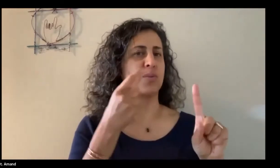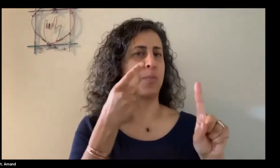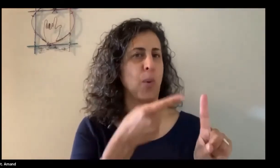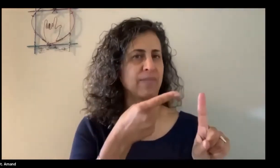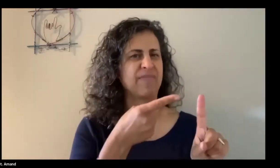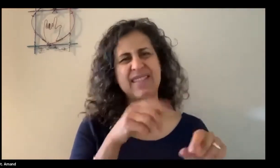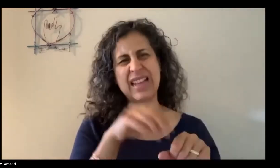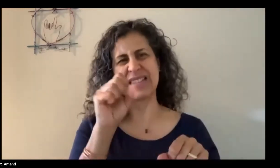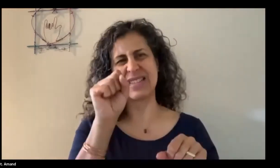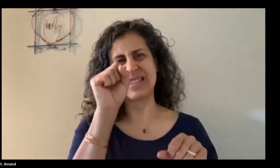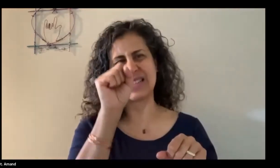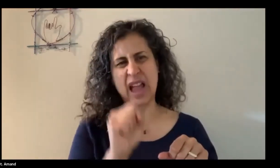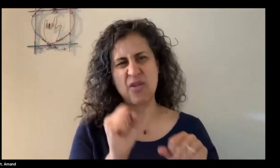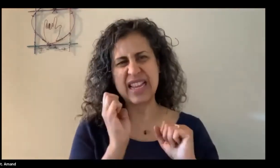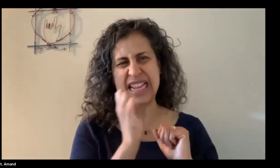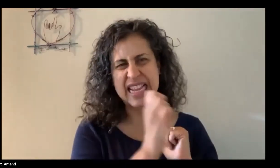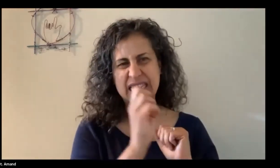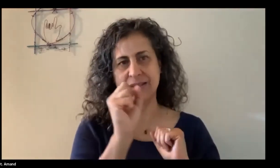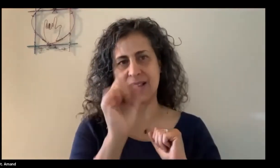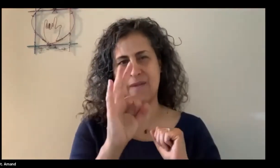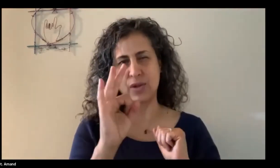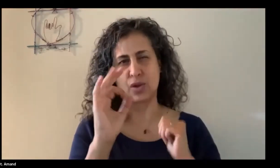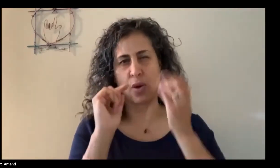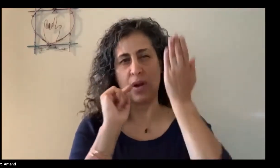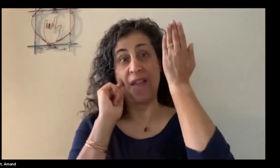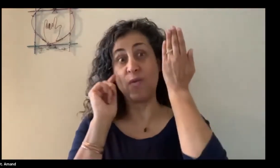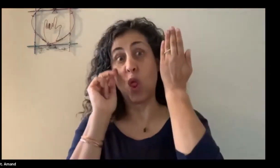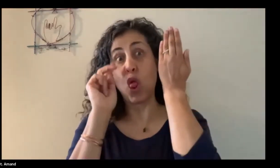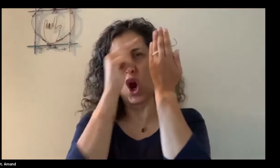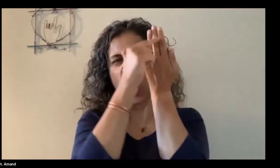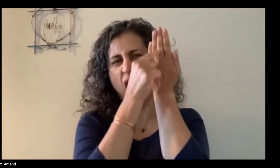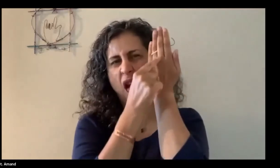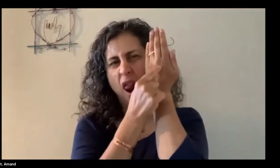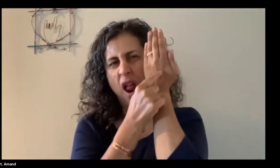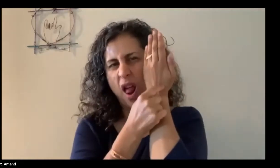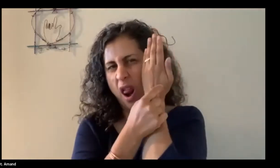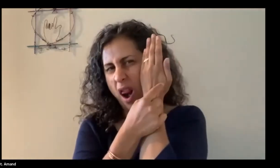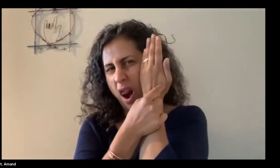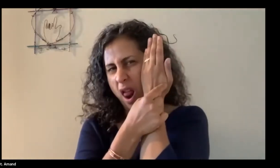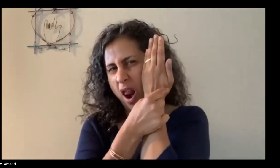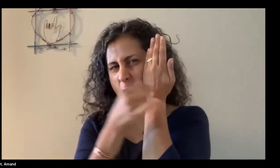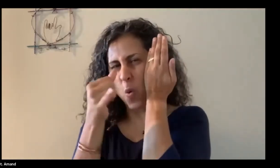Guy had a studio in a place called Hunters Point here. It's southeast in San Francisco.